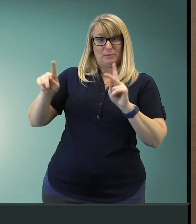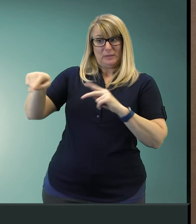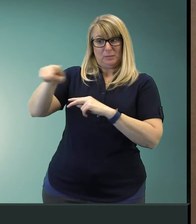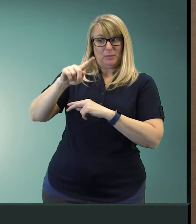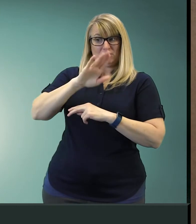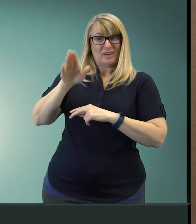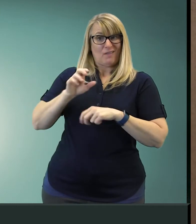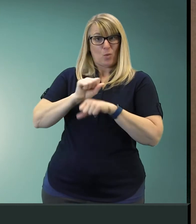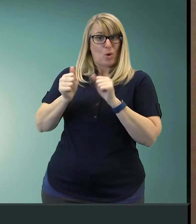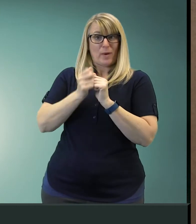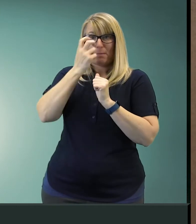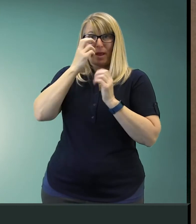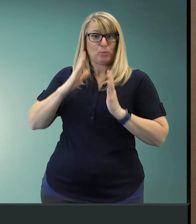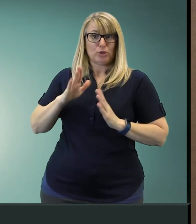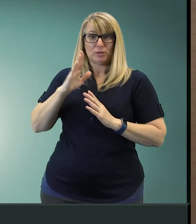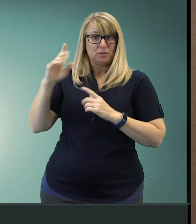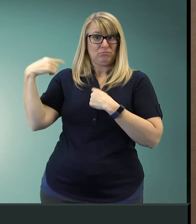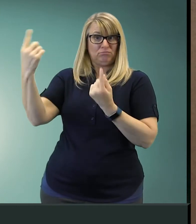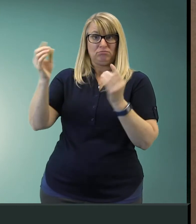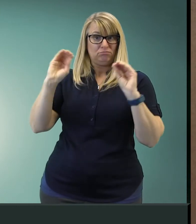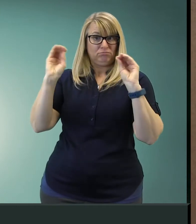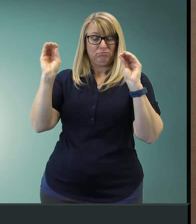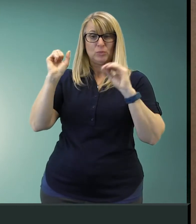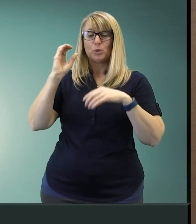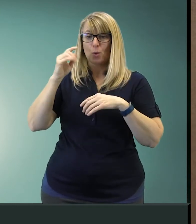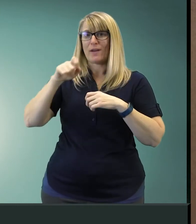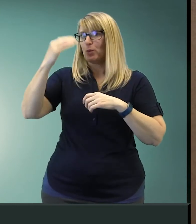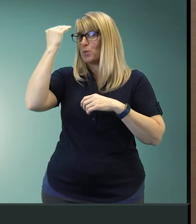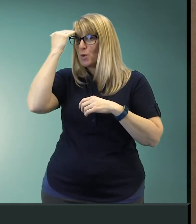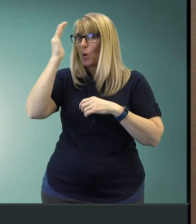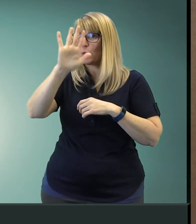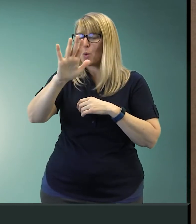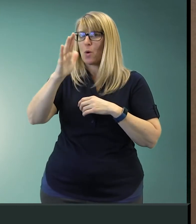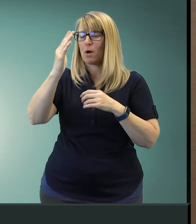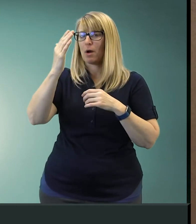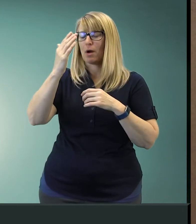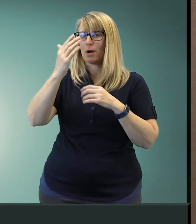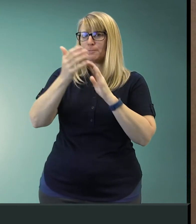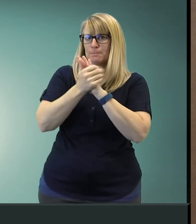they have never worked with a blind person before. You really have to know your stuff.